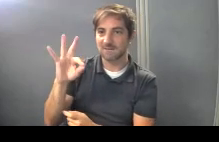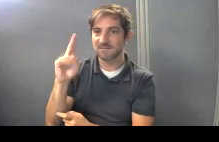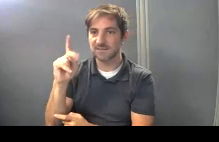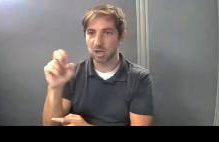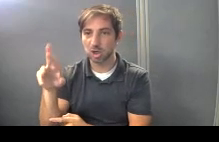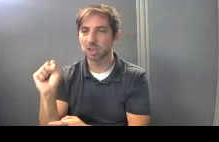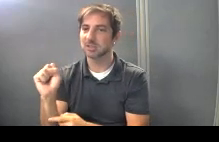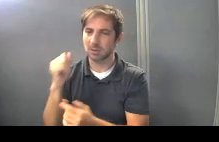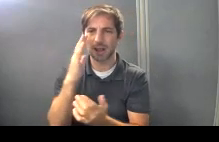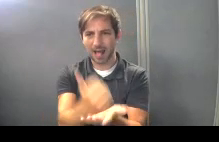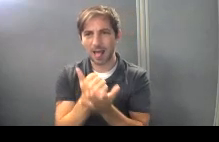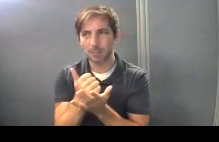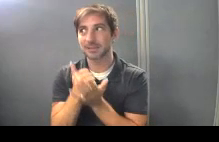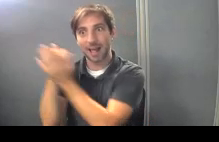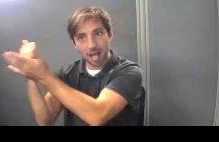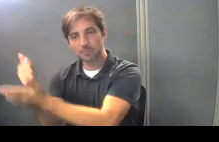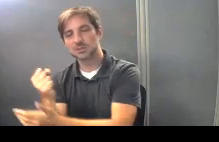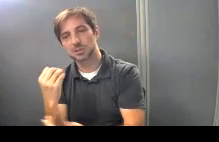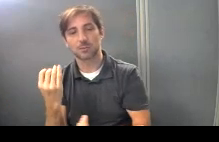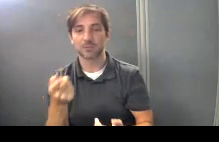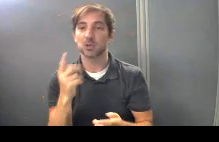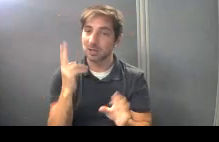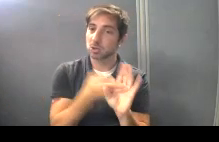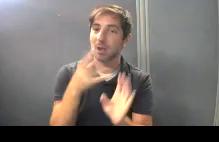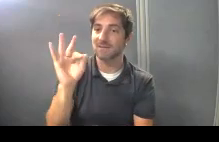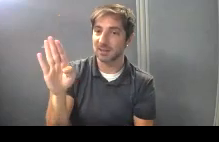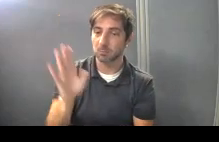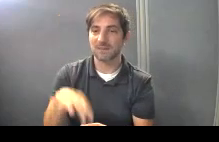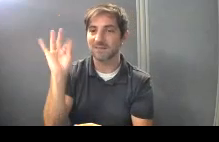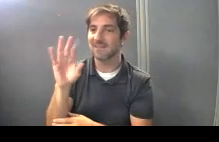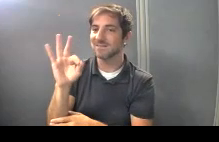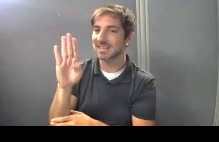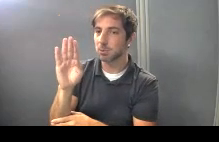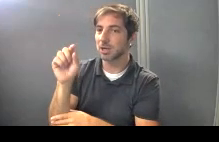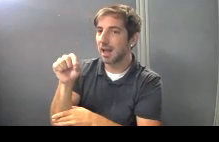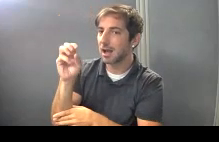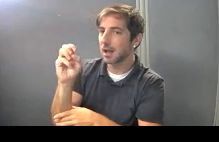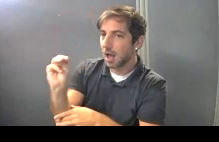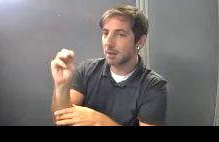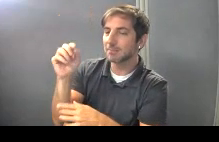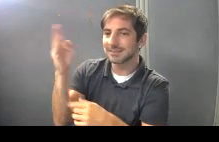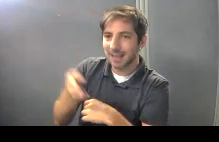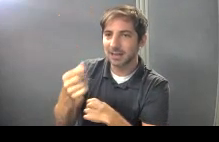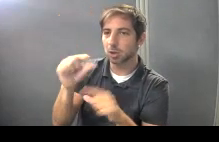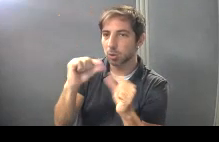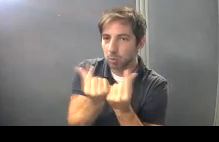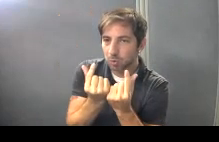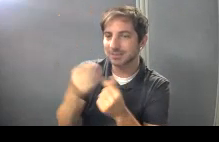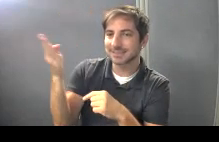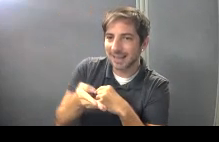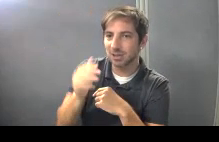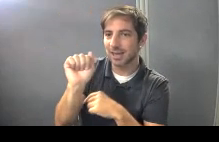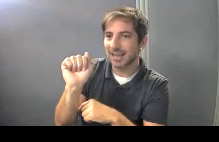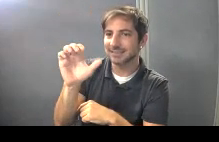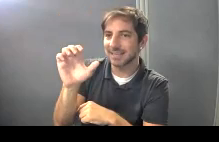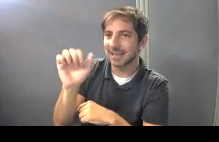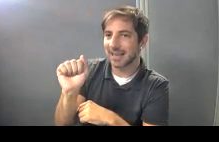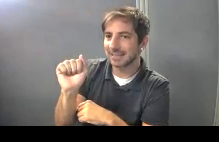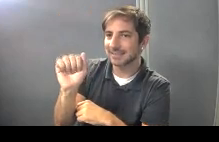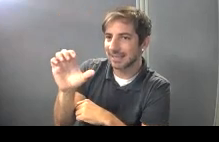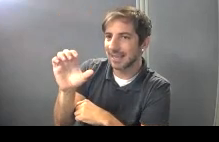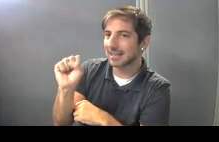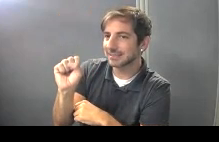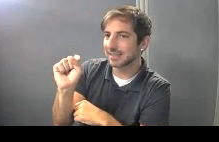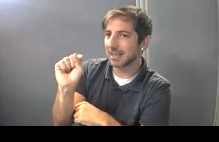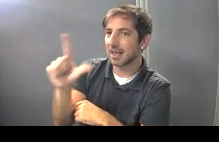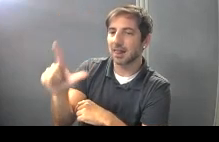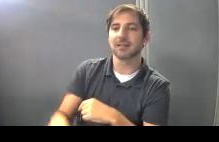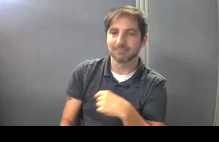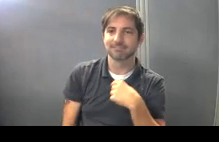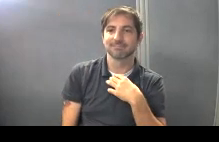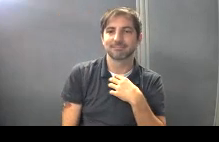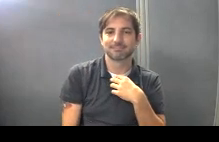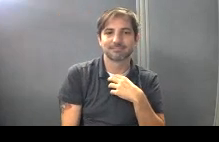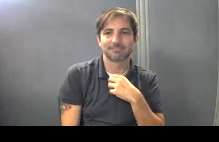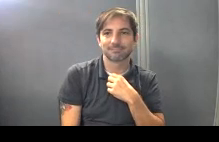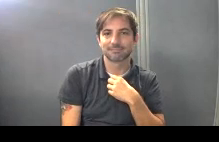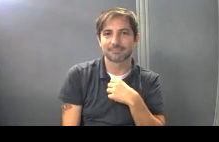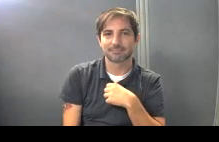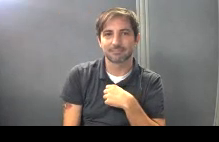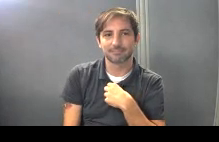IF YOU ARE NOT ALREADY A MEMBER OF OUR FACEBOOK GROUP, FACEBOOK.COM/GROUPS/ACACSTL.